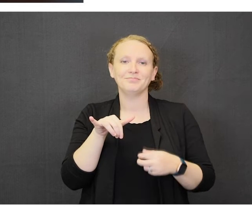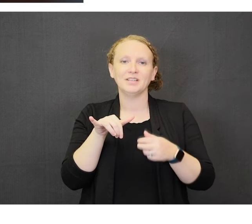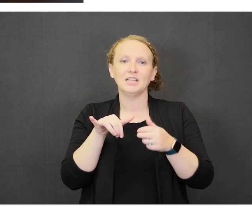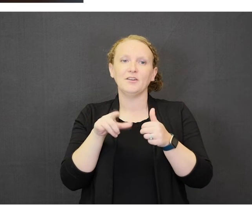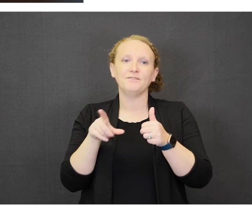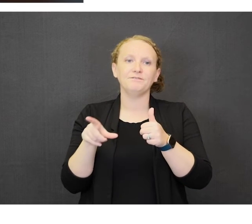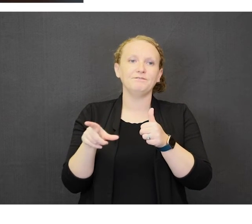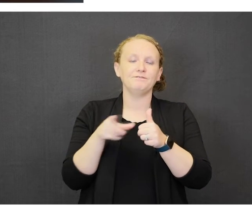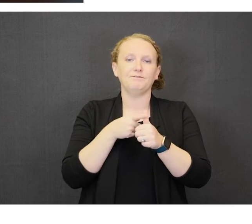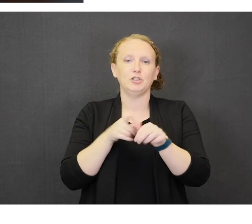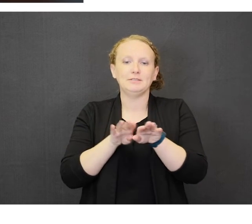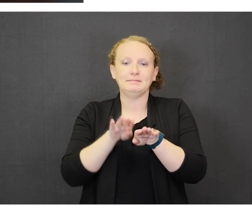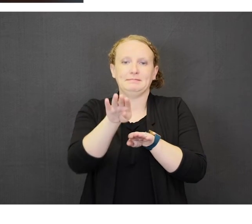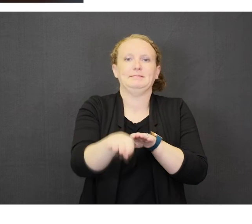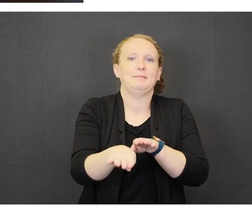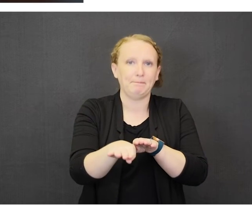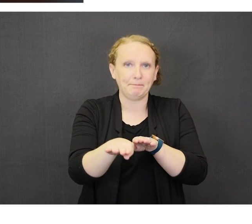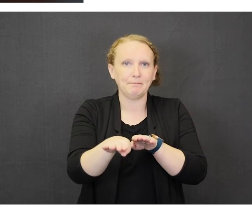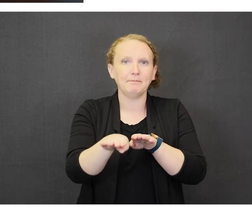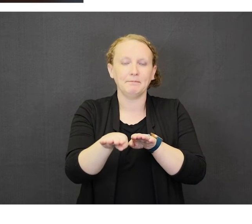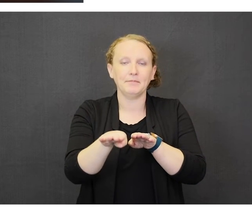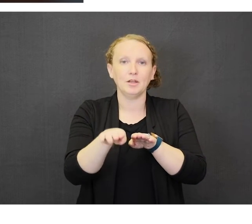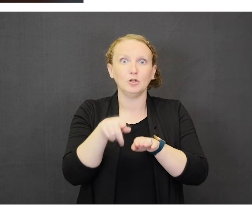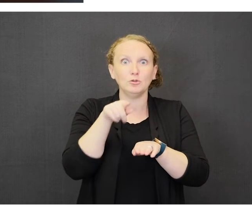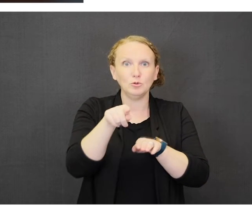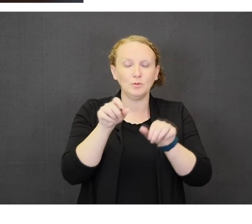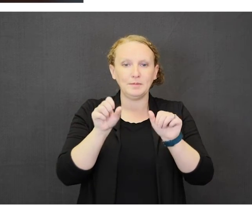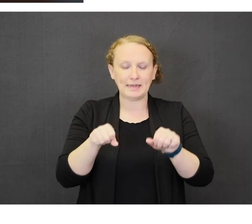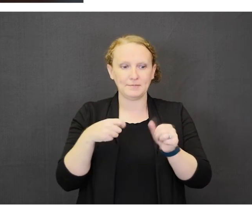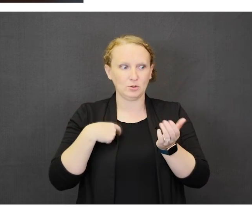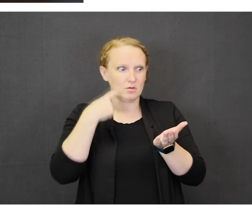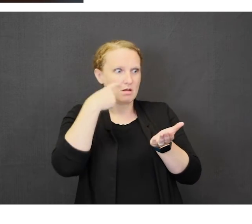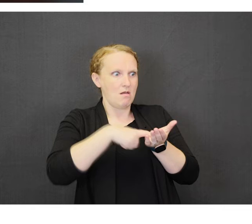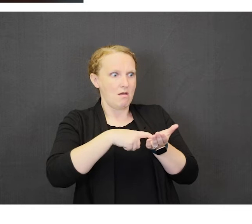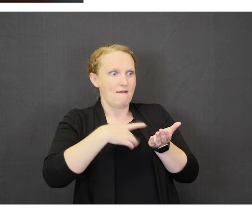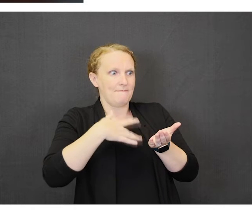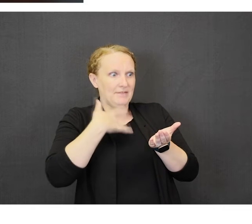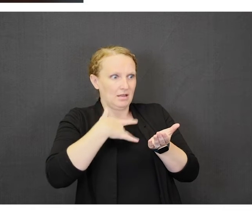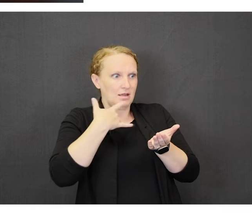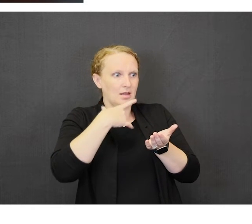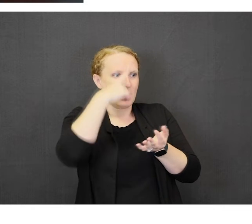to actually regulate through the activation and our ability to